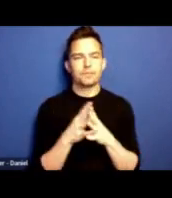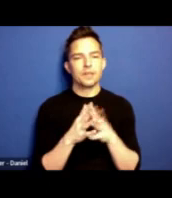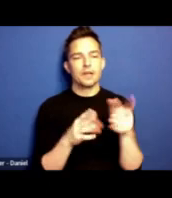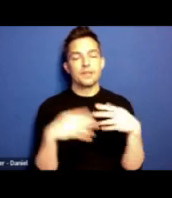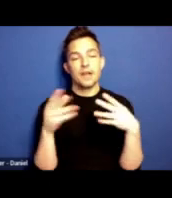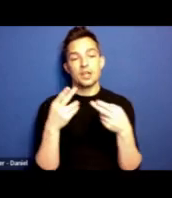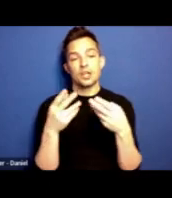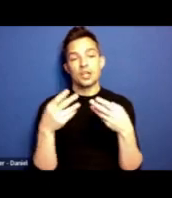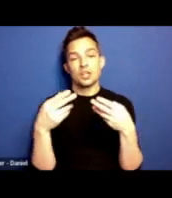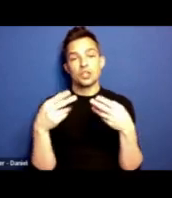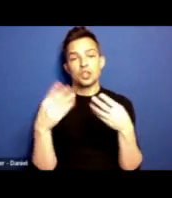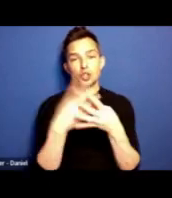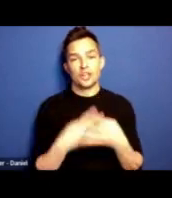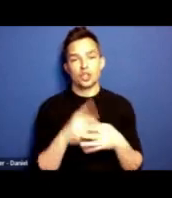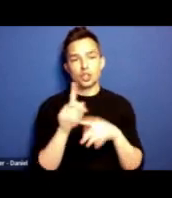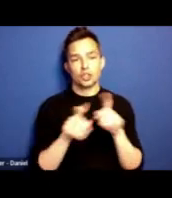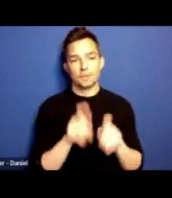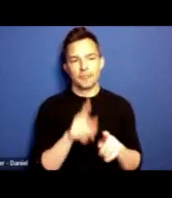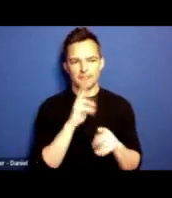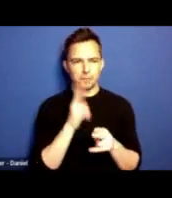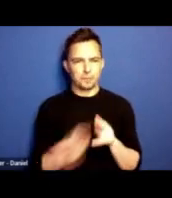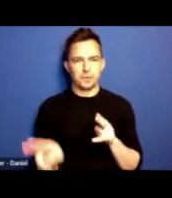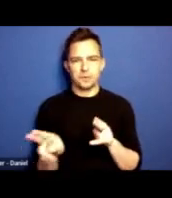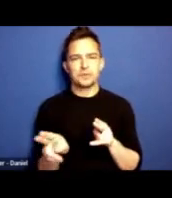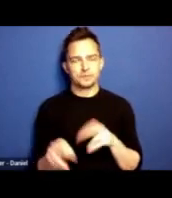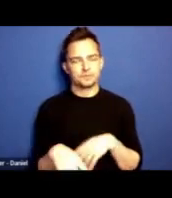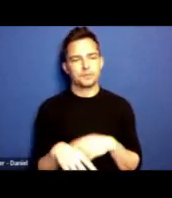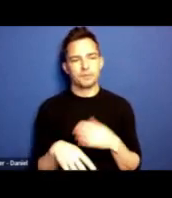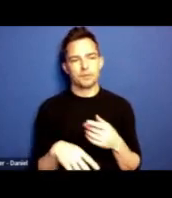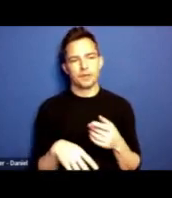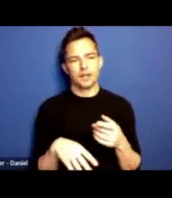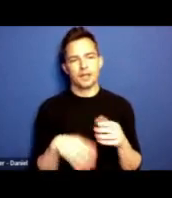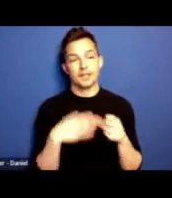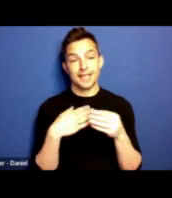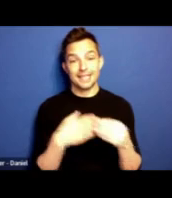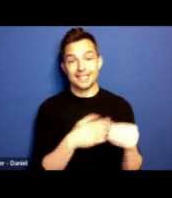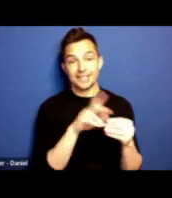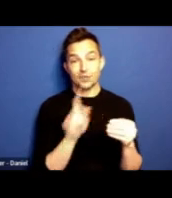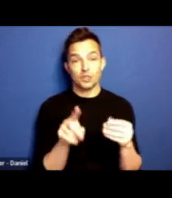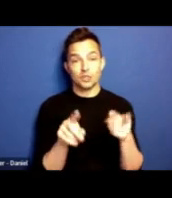very brief. And the one the lead question is it asked people